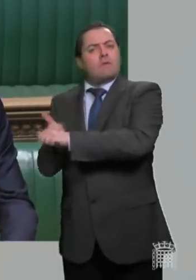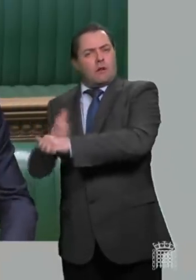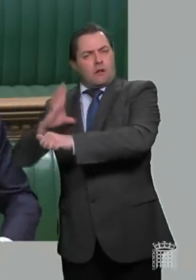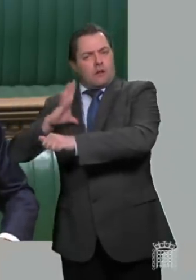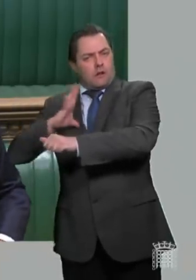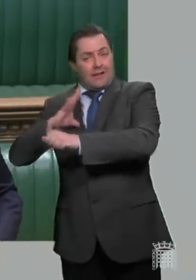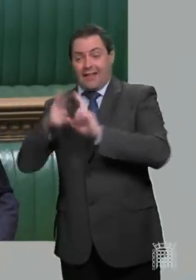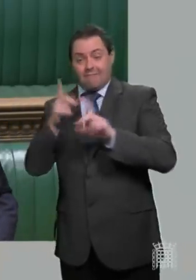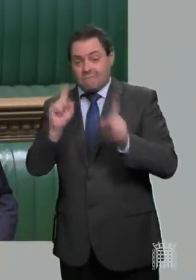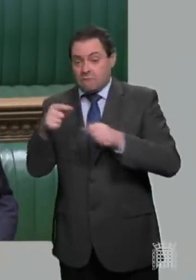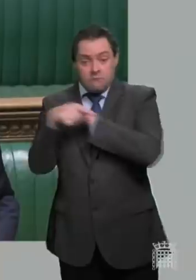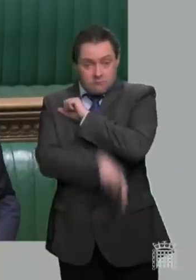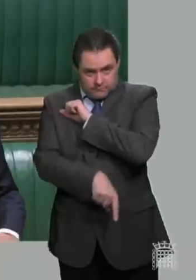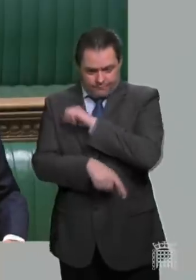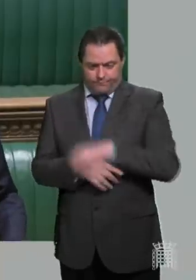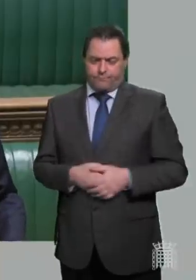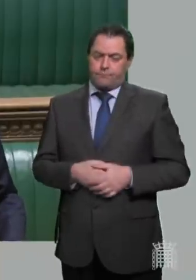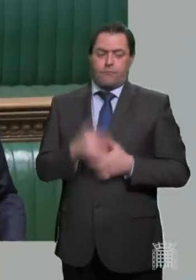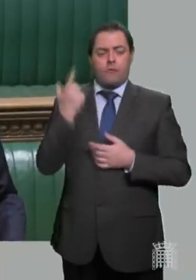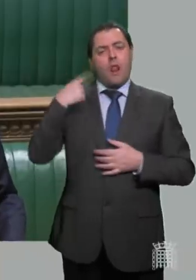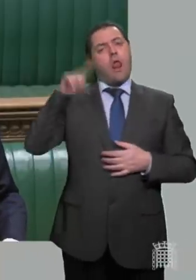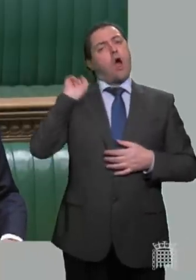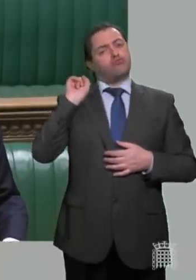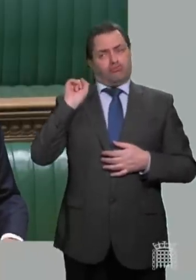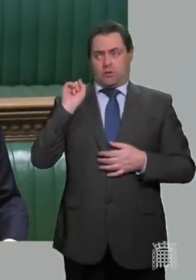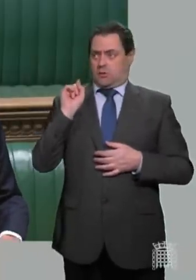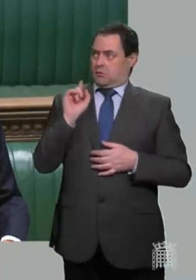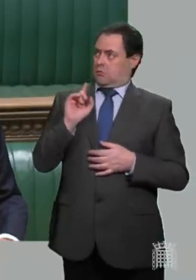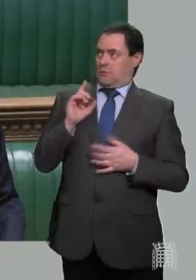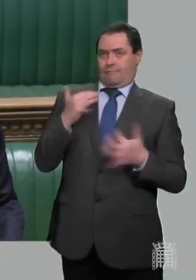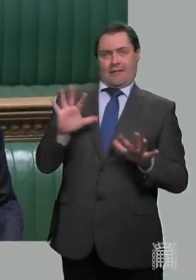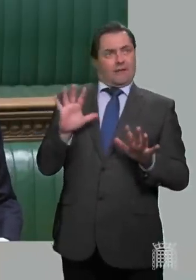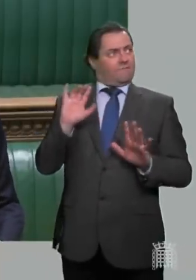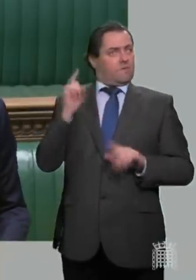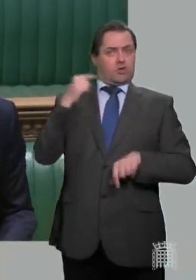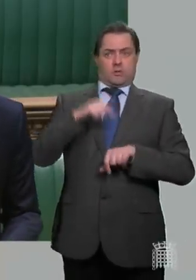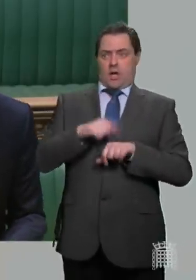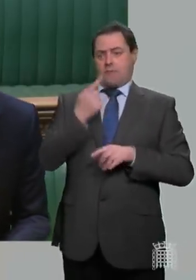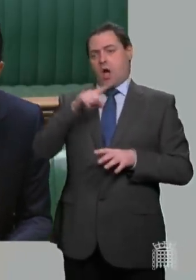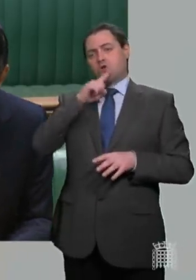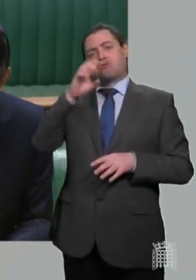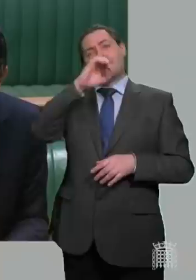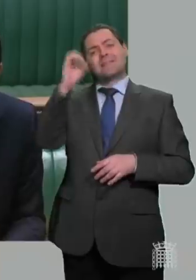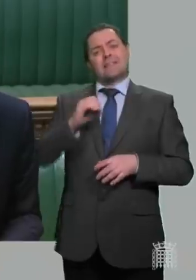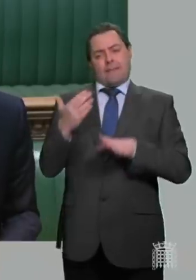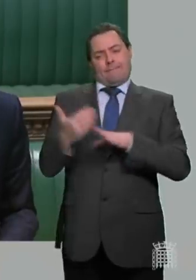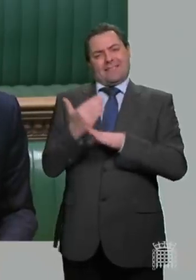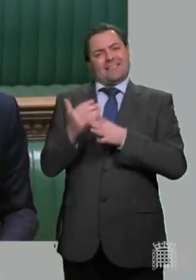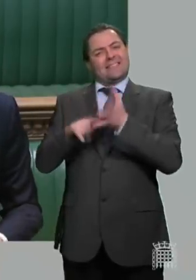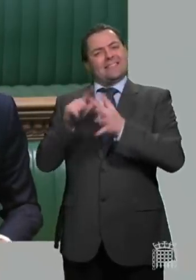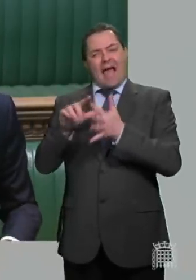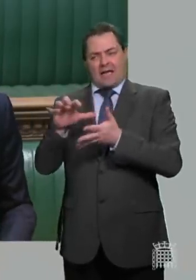Last year, we provided an unprecedented 100% business rates holiday in England for all eligible